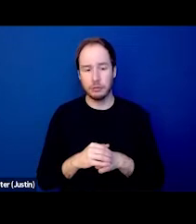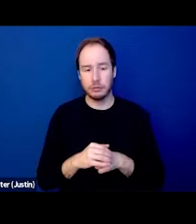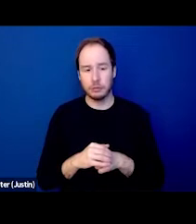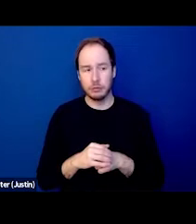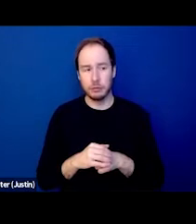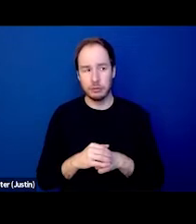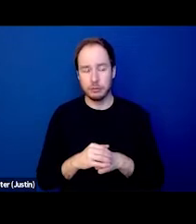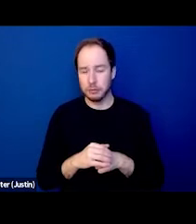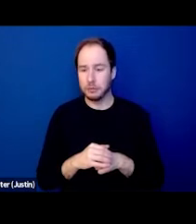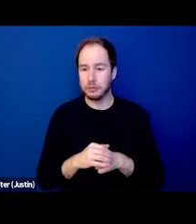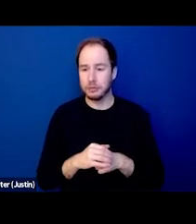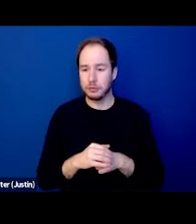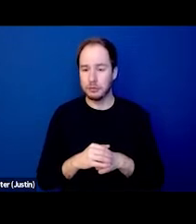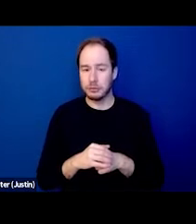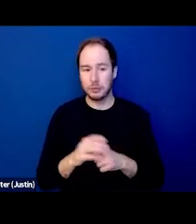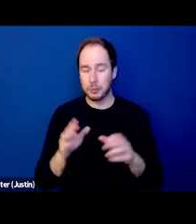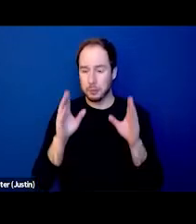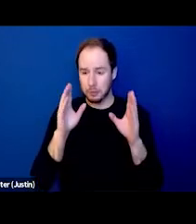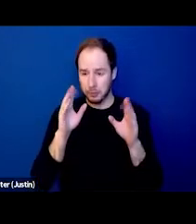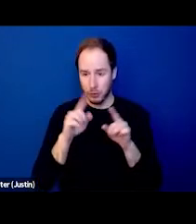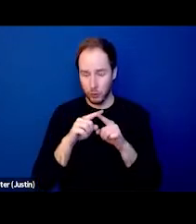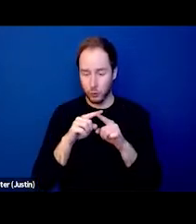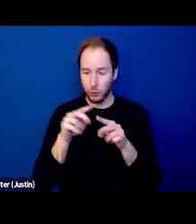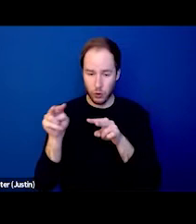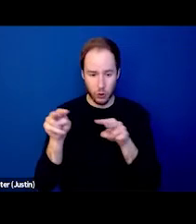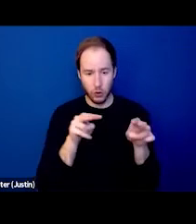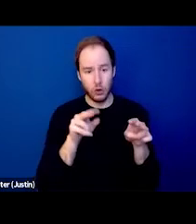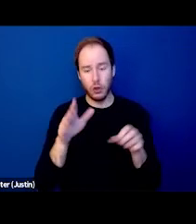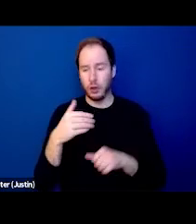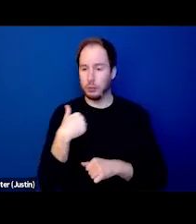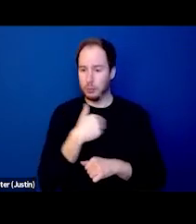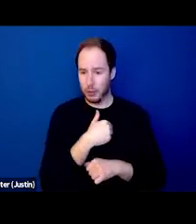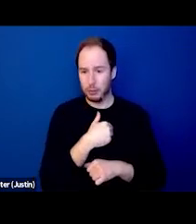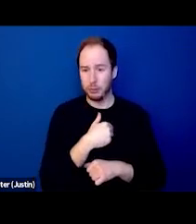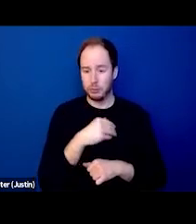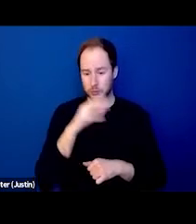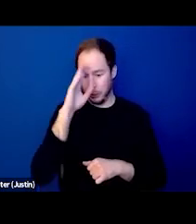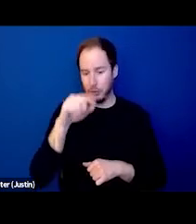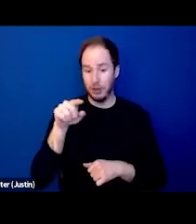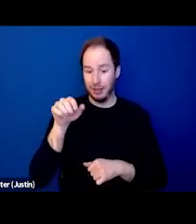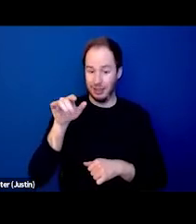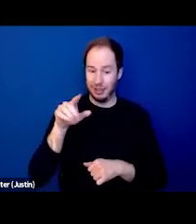Pay attention and observe tribal members, always remember that they're the experts in their own community.